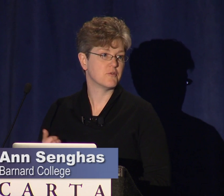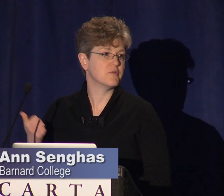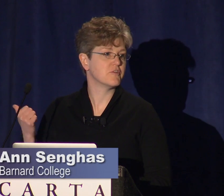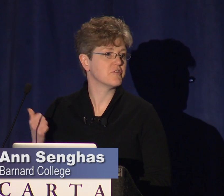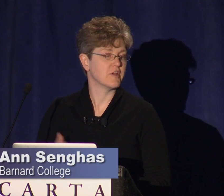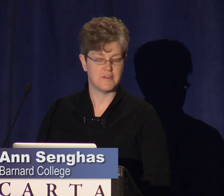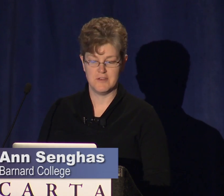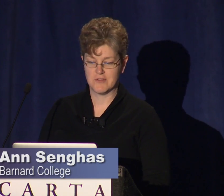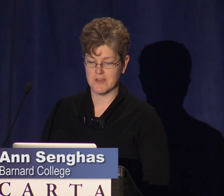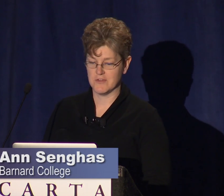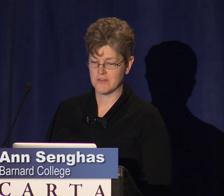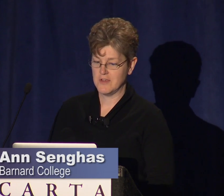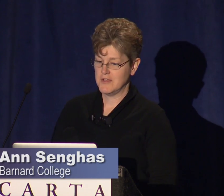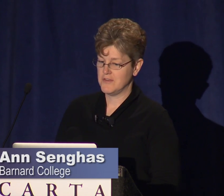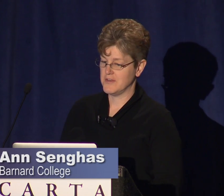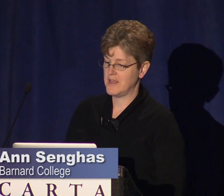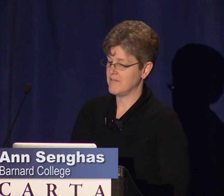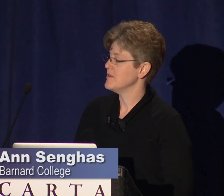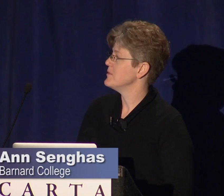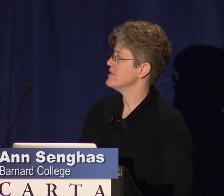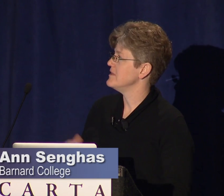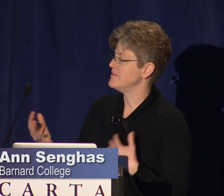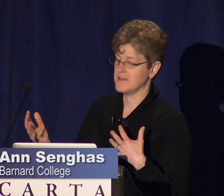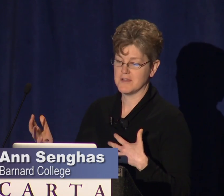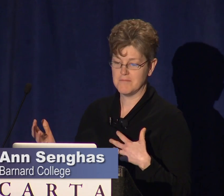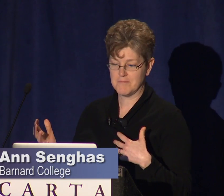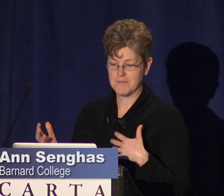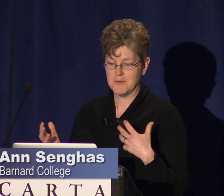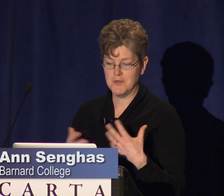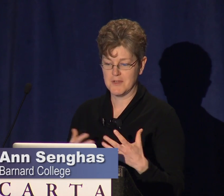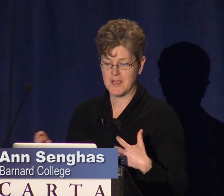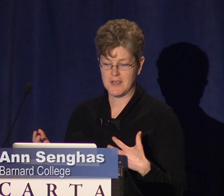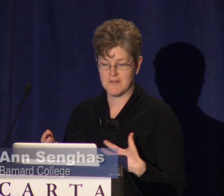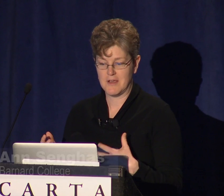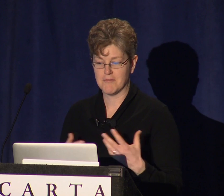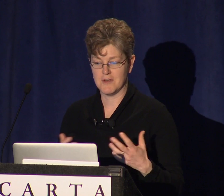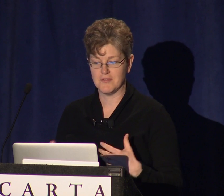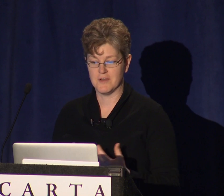children just like these kids, didn't have the ability to communicate effortlessly